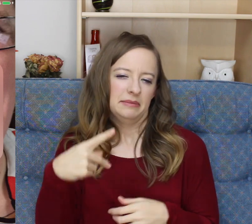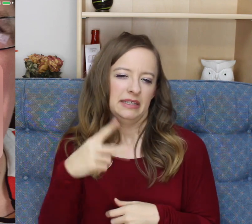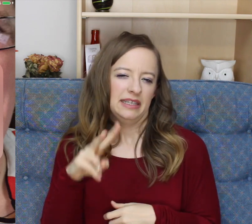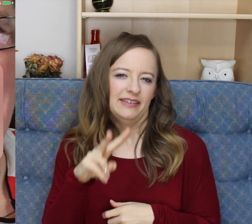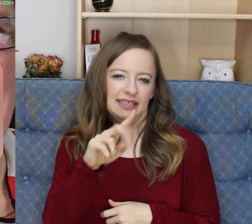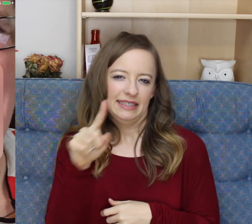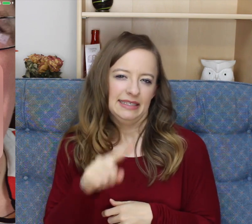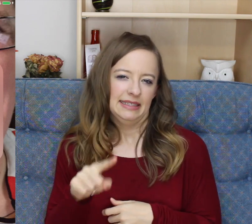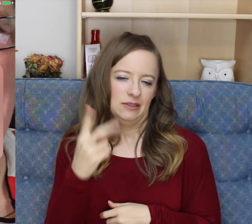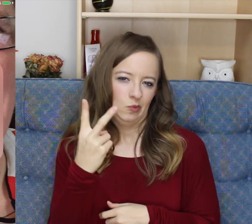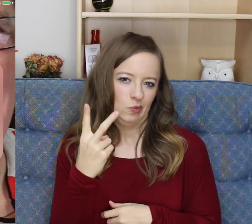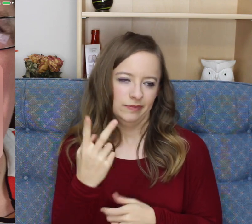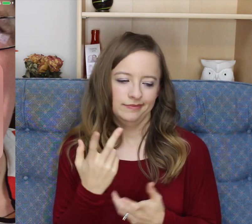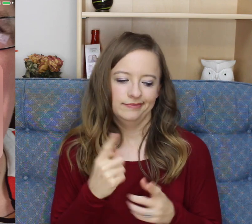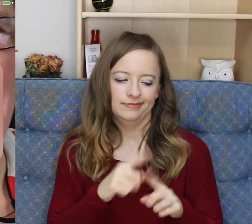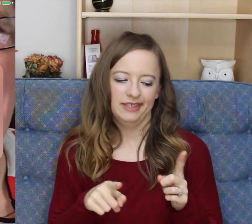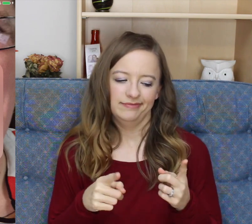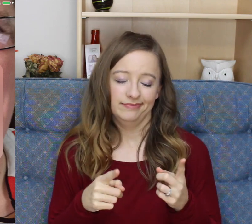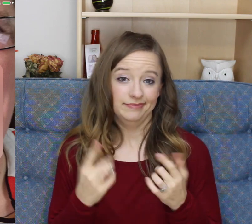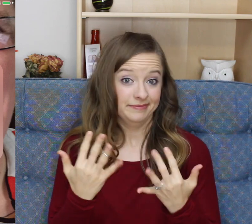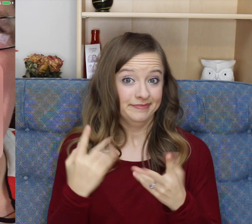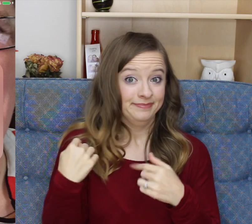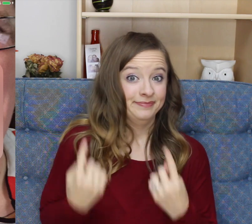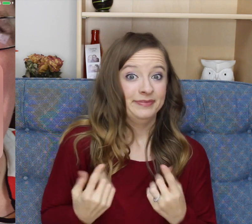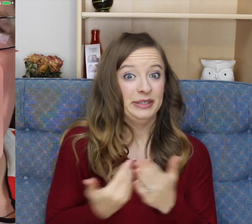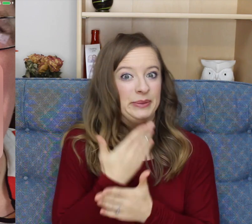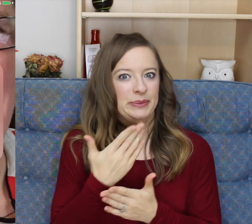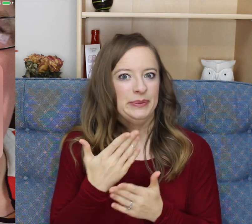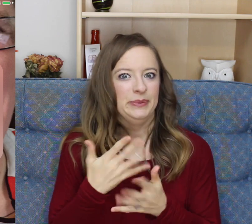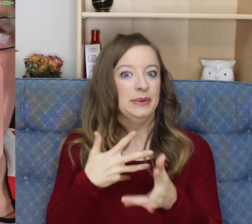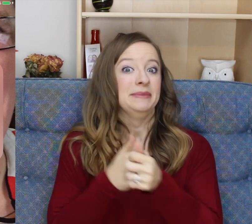PvZ 2, but I've kind of been waiting for a new update.